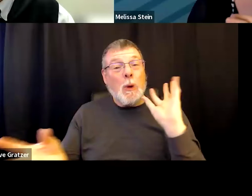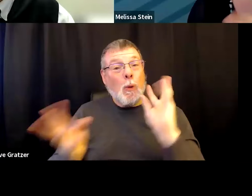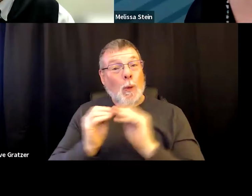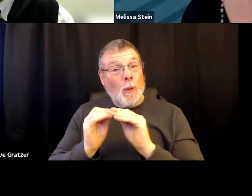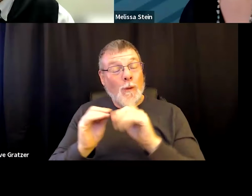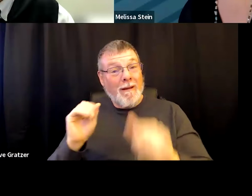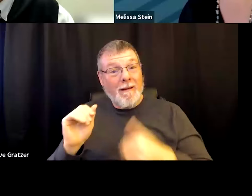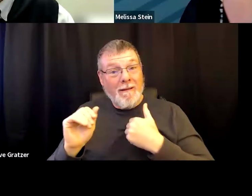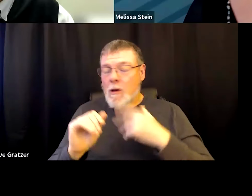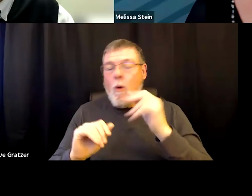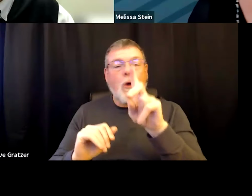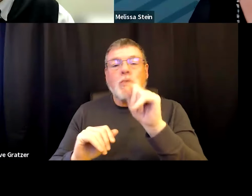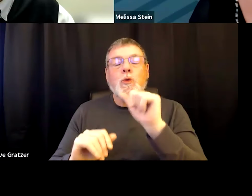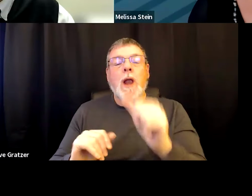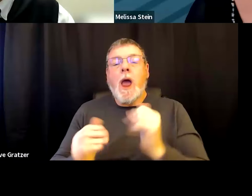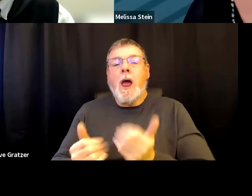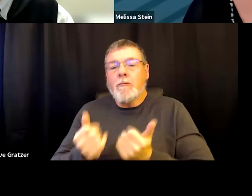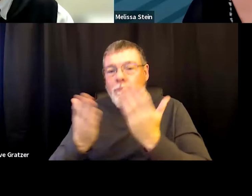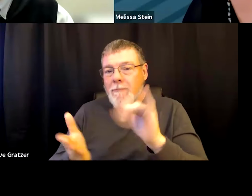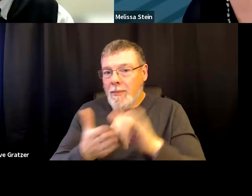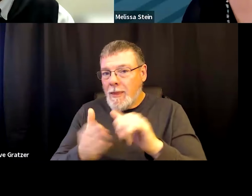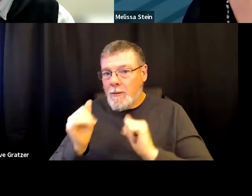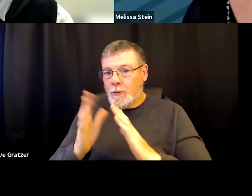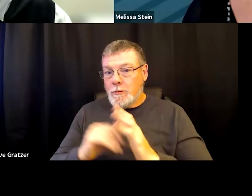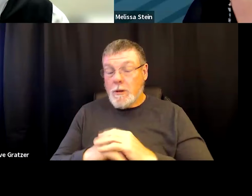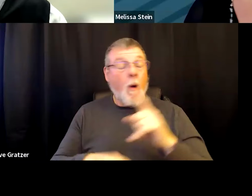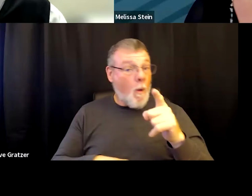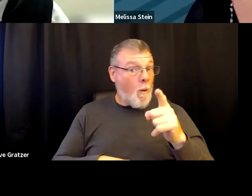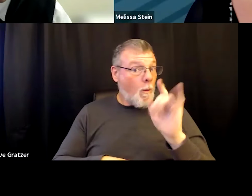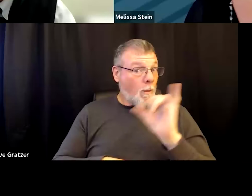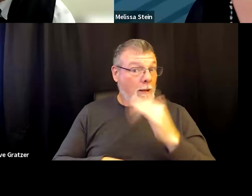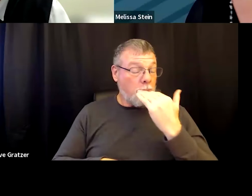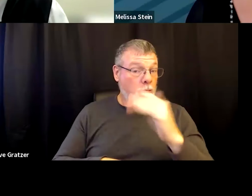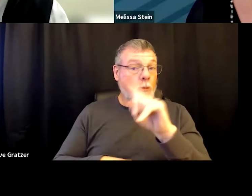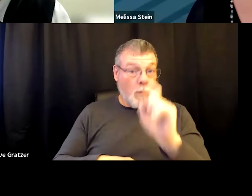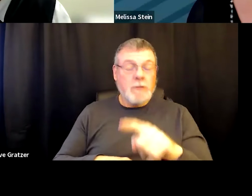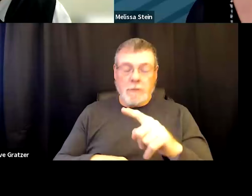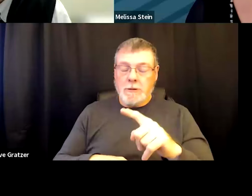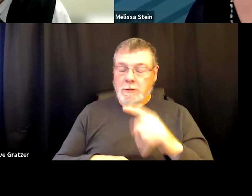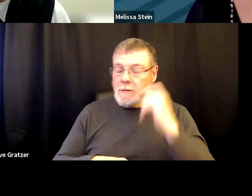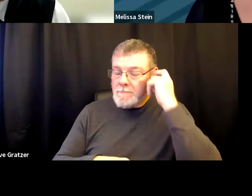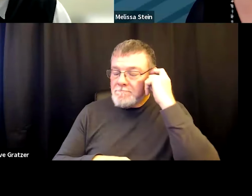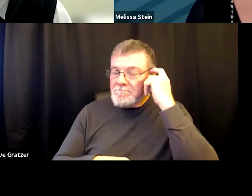or do you not recommend that approach? Oh, that's a great question. Yeah, so I get that question fairly often.